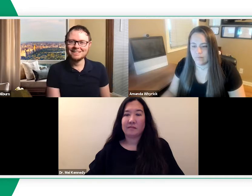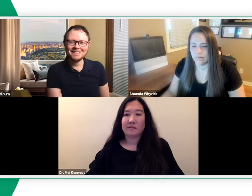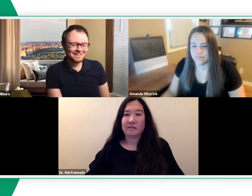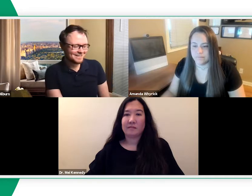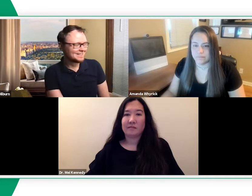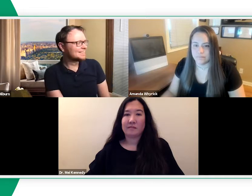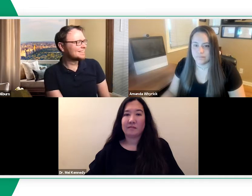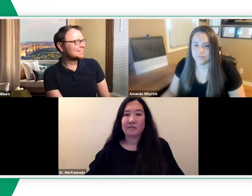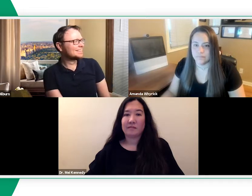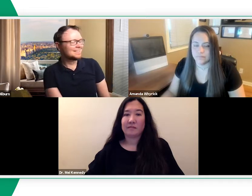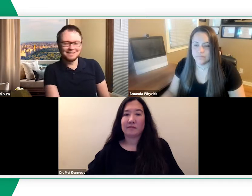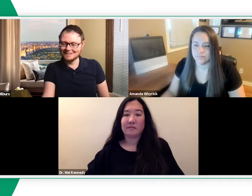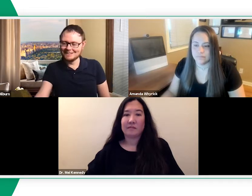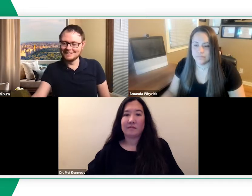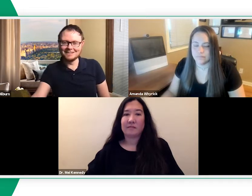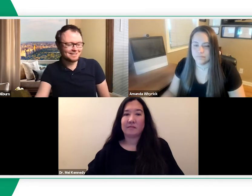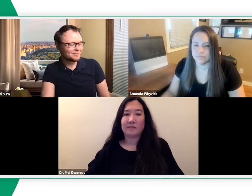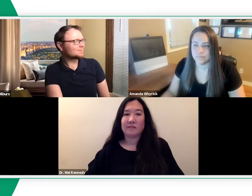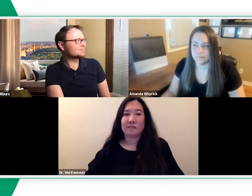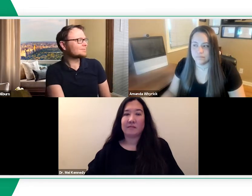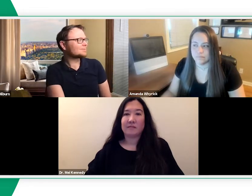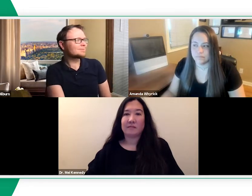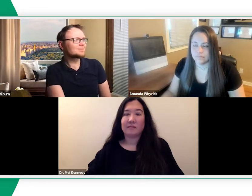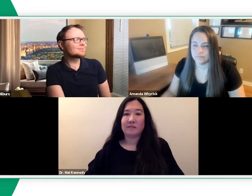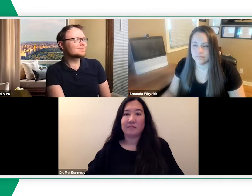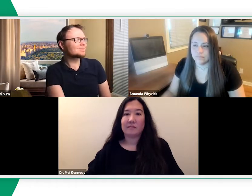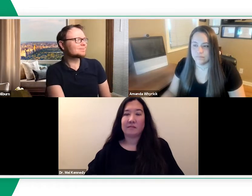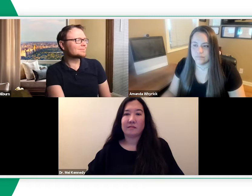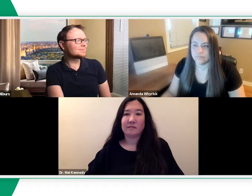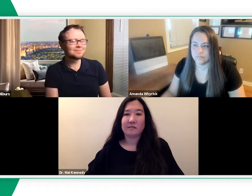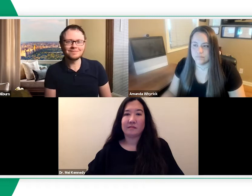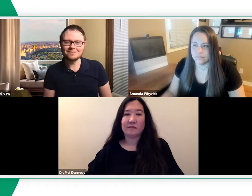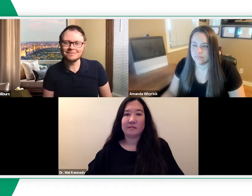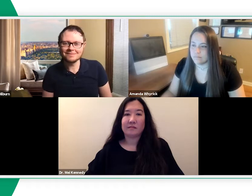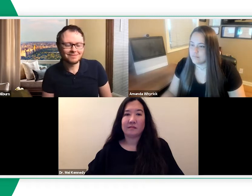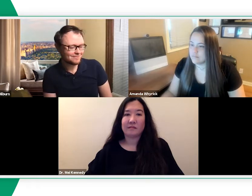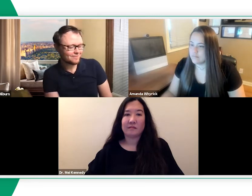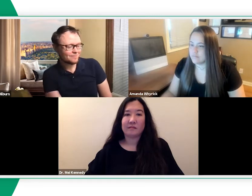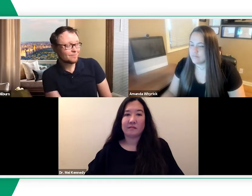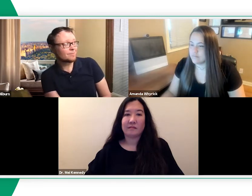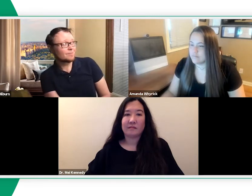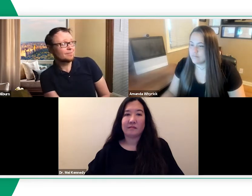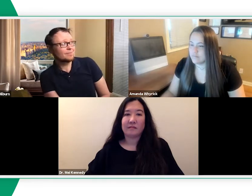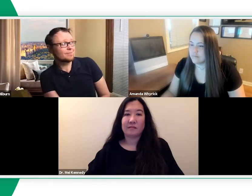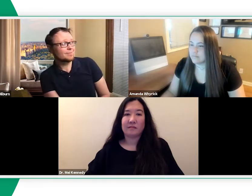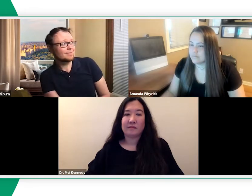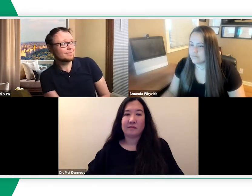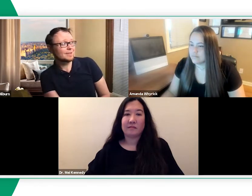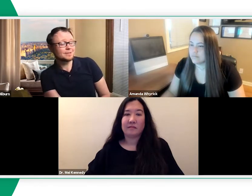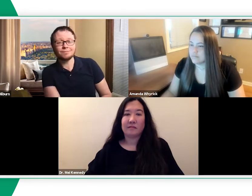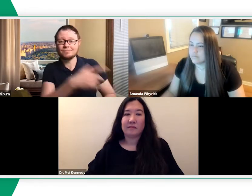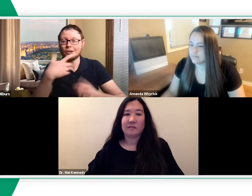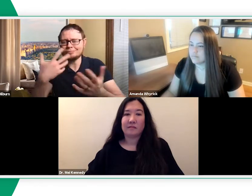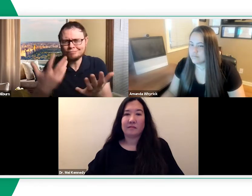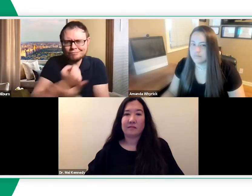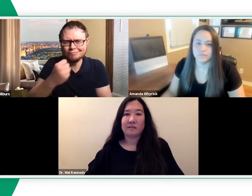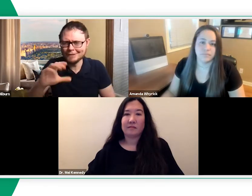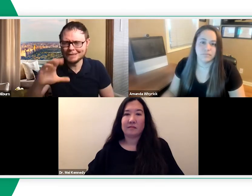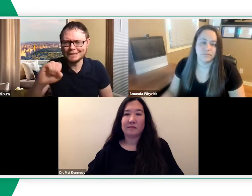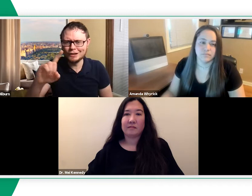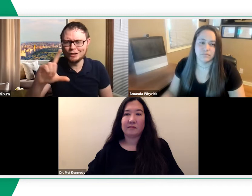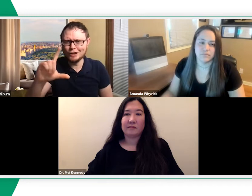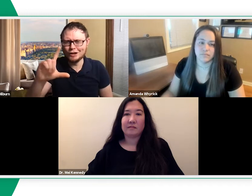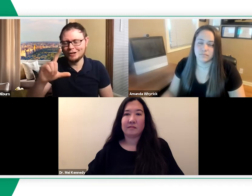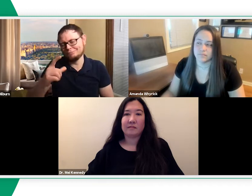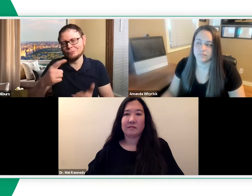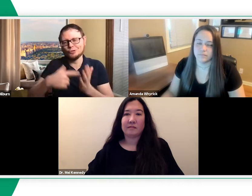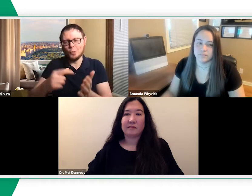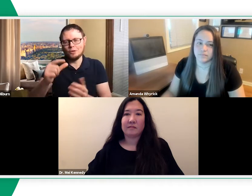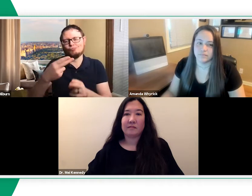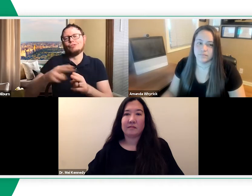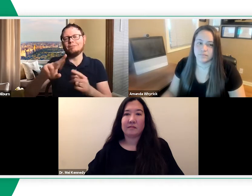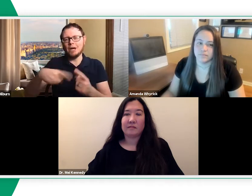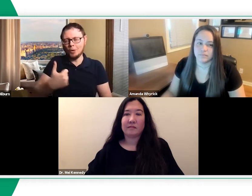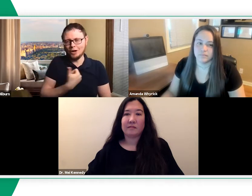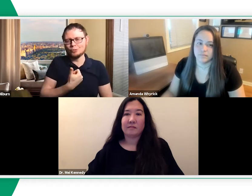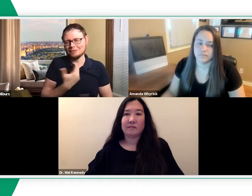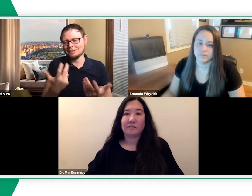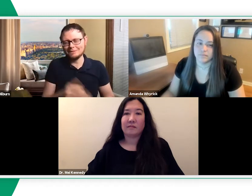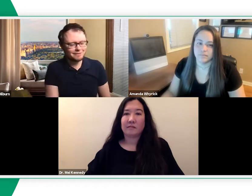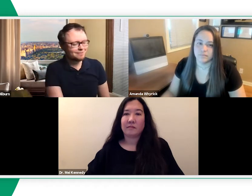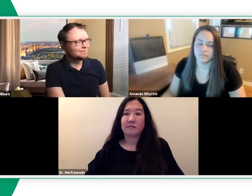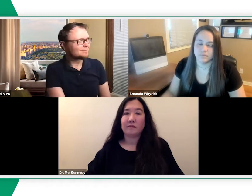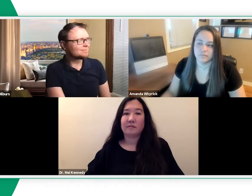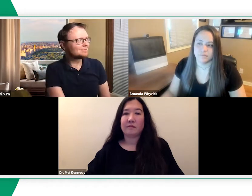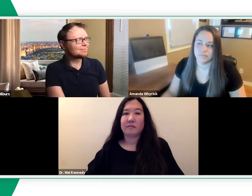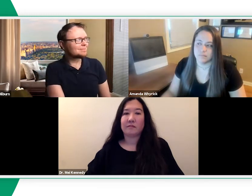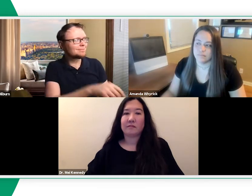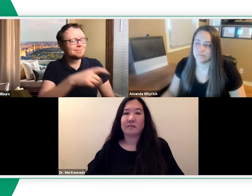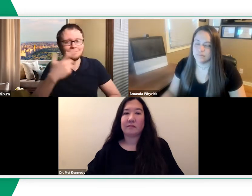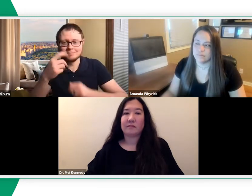I see. Well, welcome. Just want to give you a little bit of brief